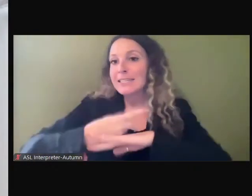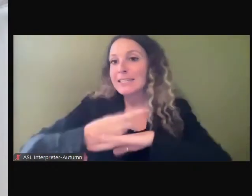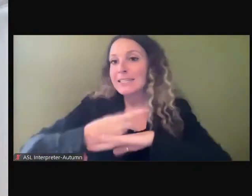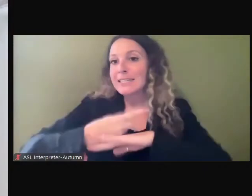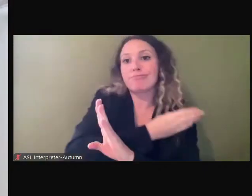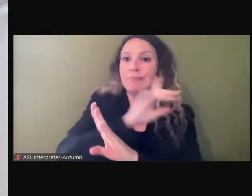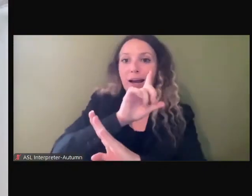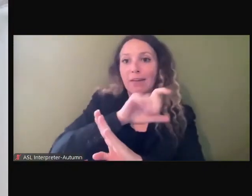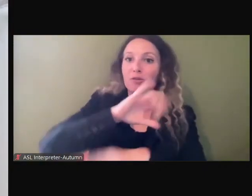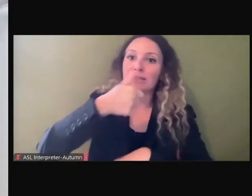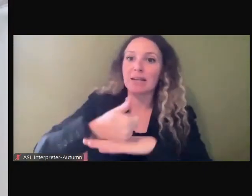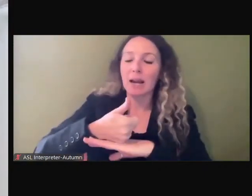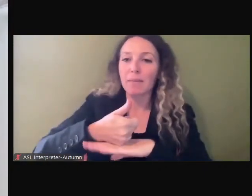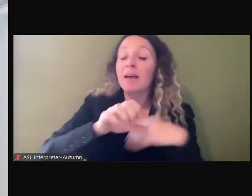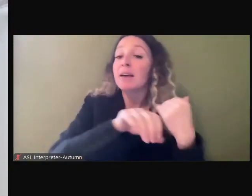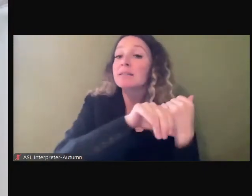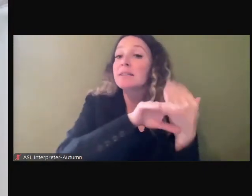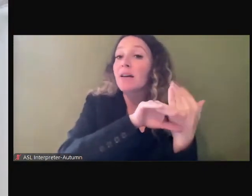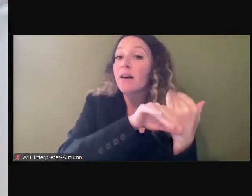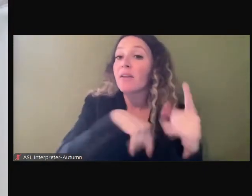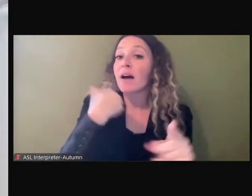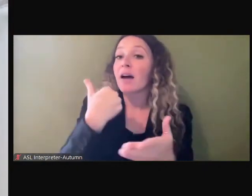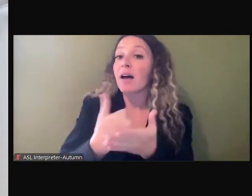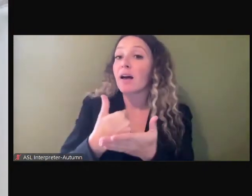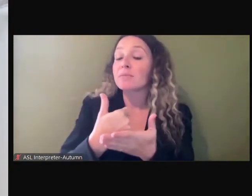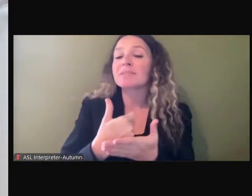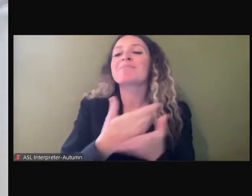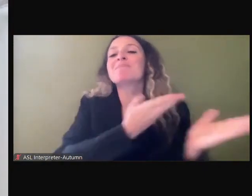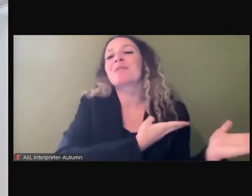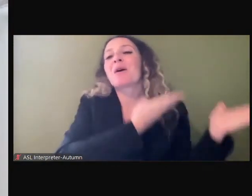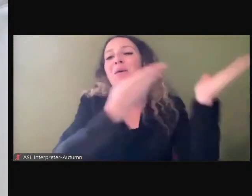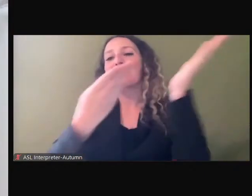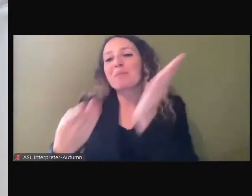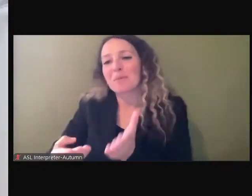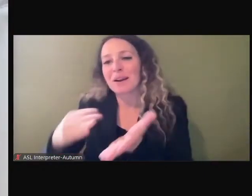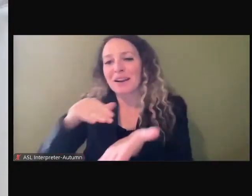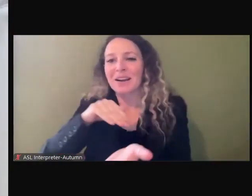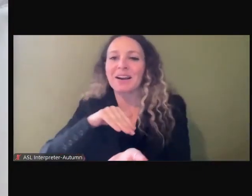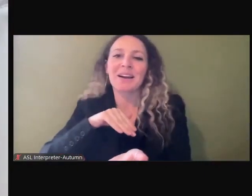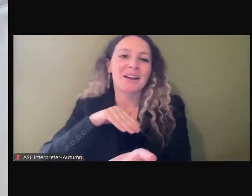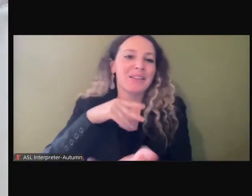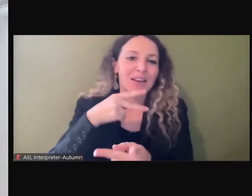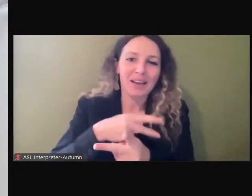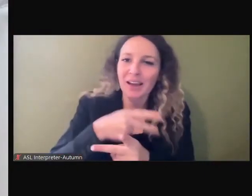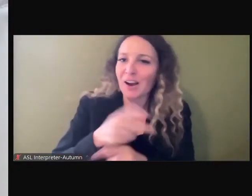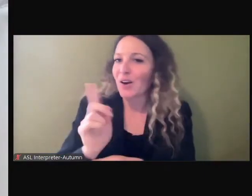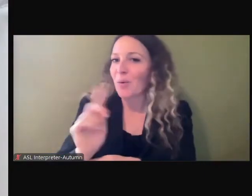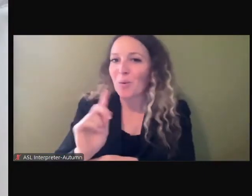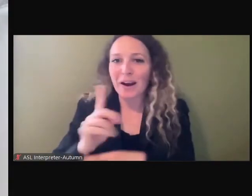bringing healthcare to wherever the patient is. Then there's the incredible boost to independence